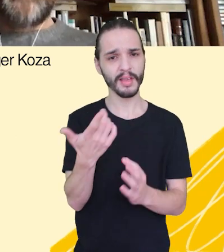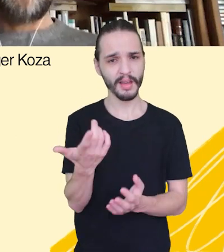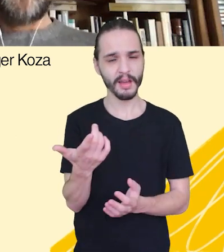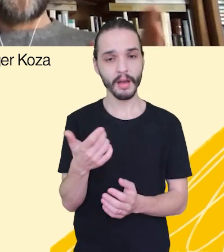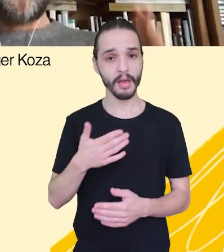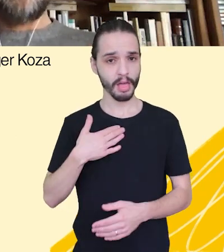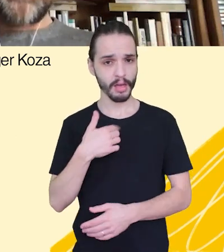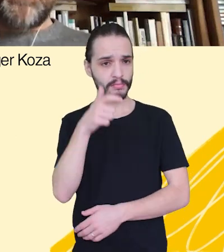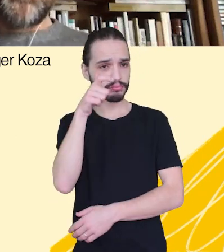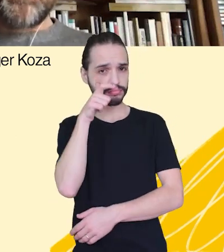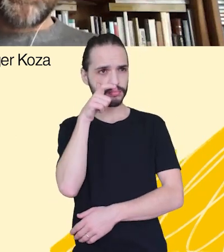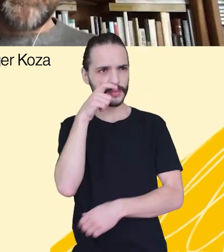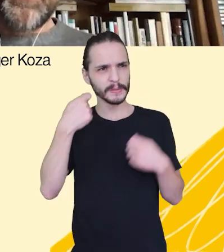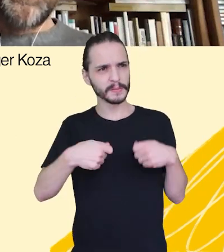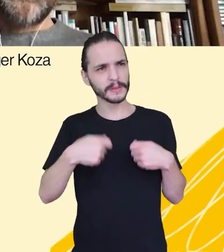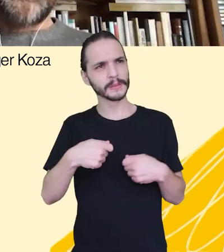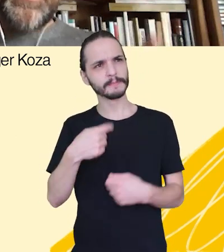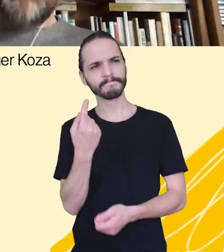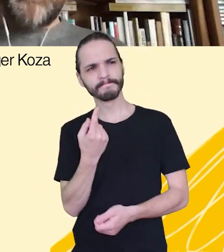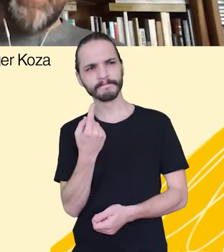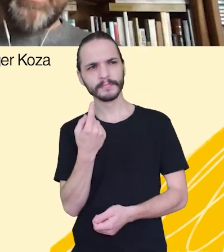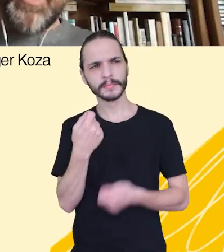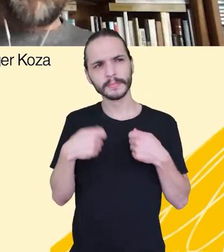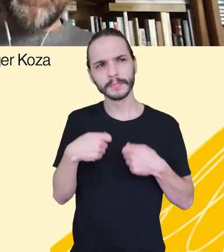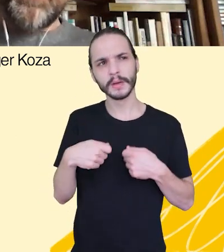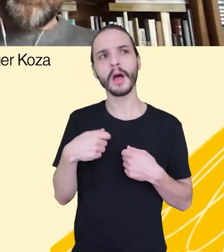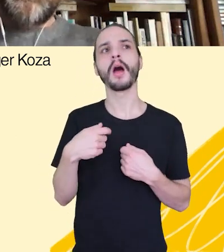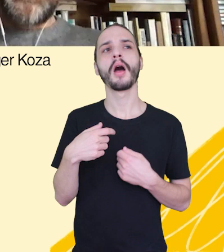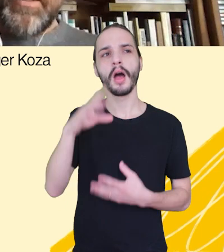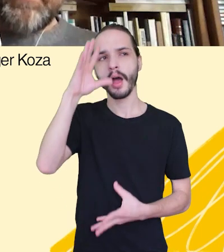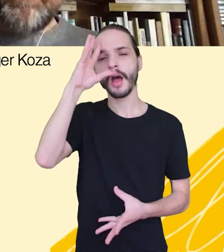You have to assume as a viewer that something has happened in terms of time.